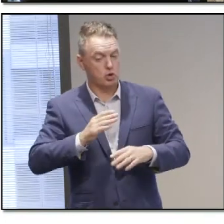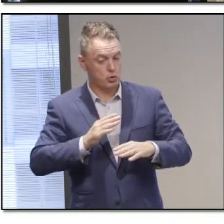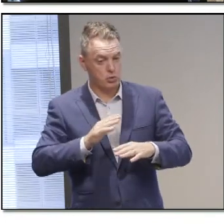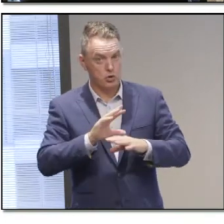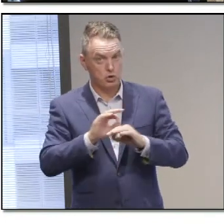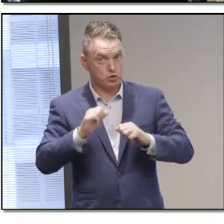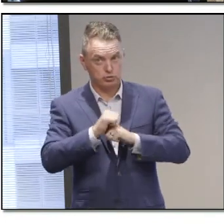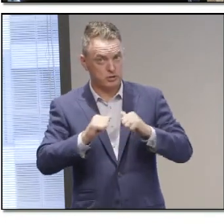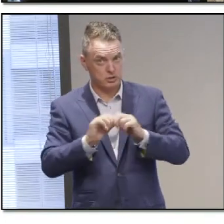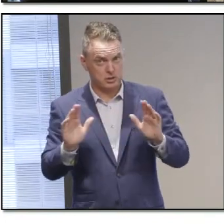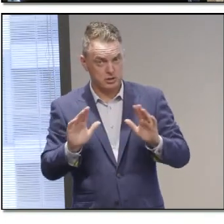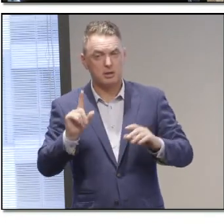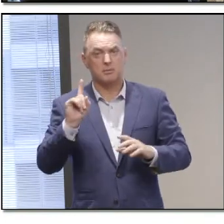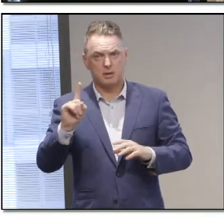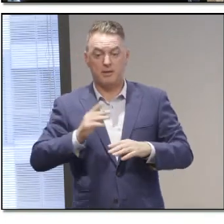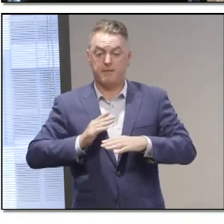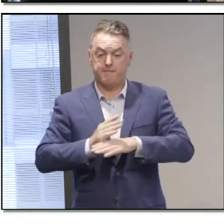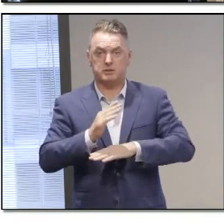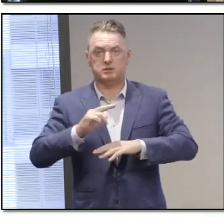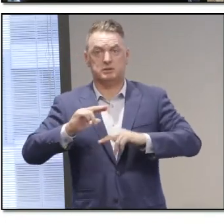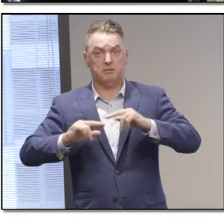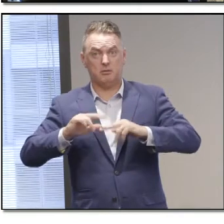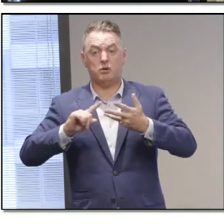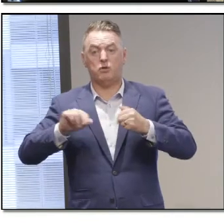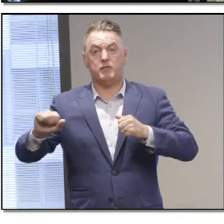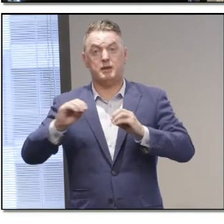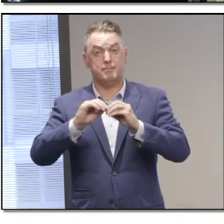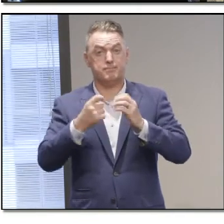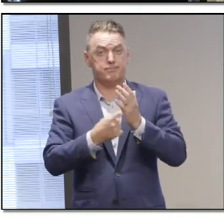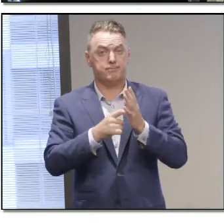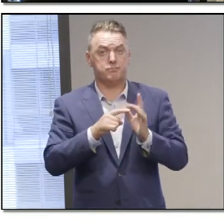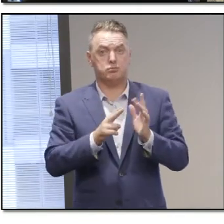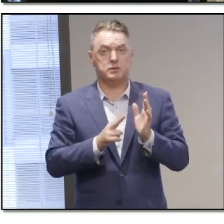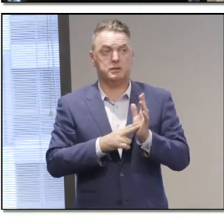structure, but the functional development of the of the brain, from air pollution.